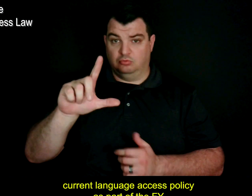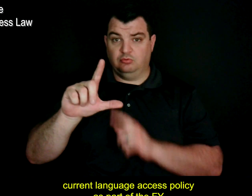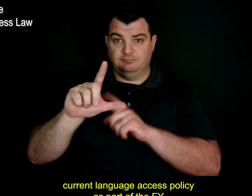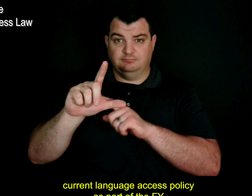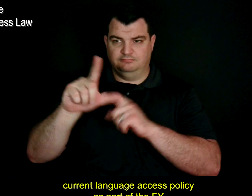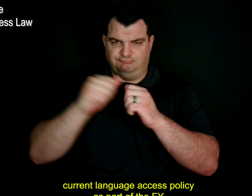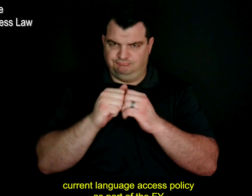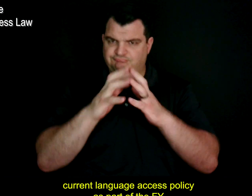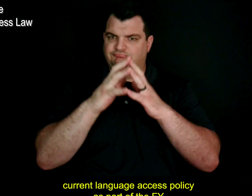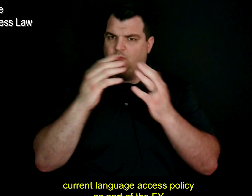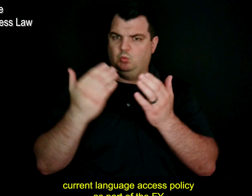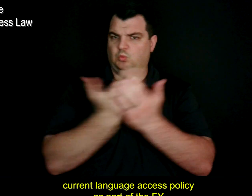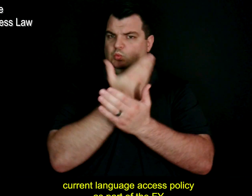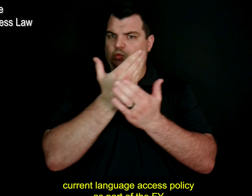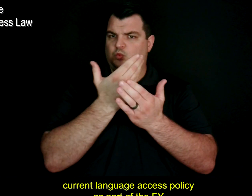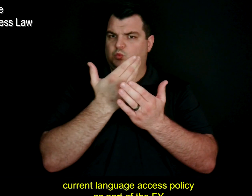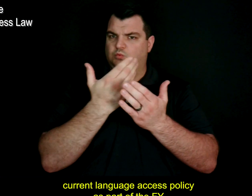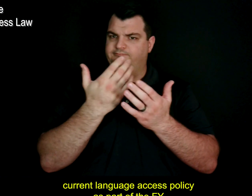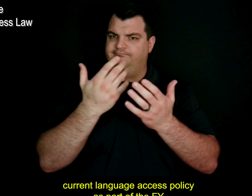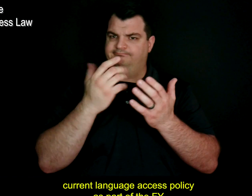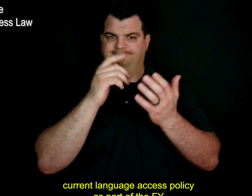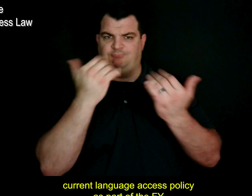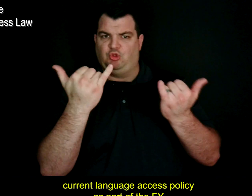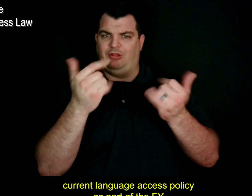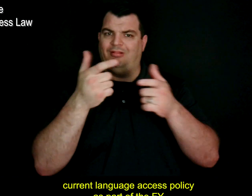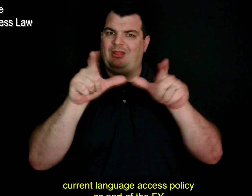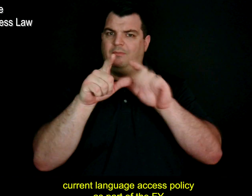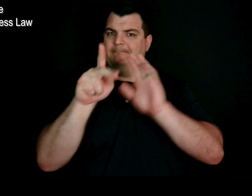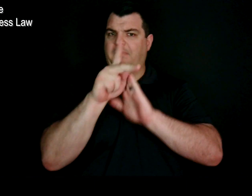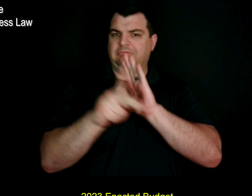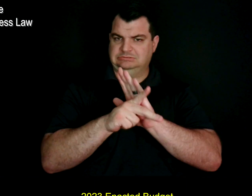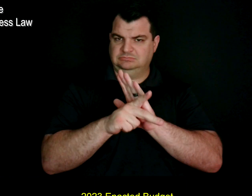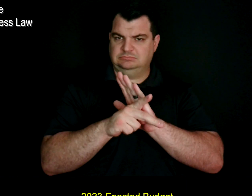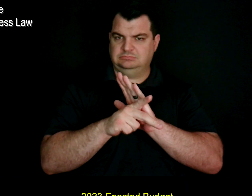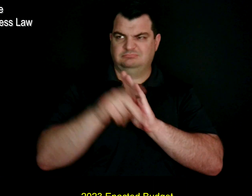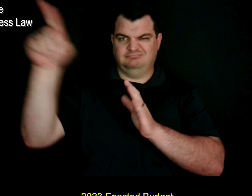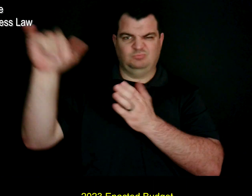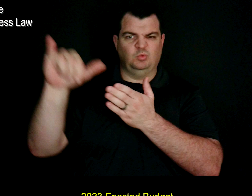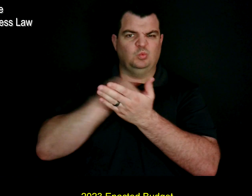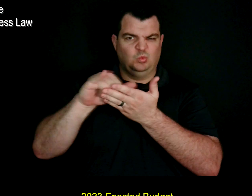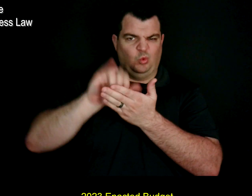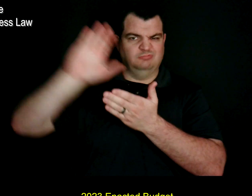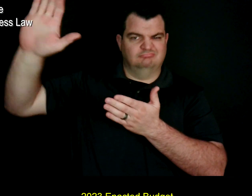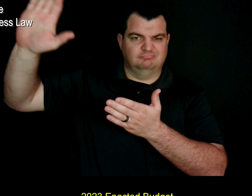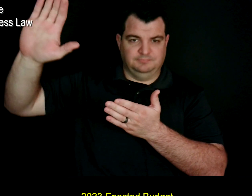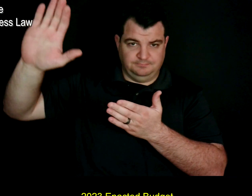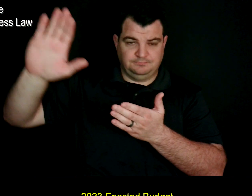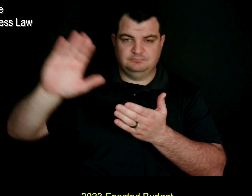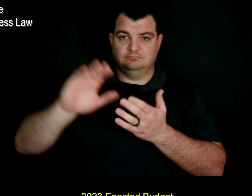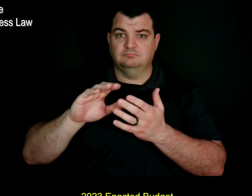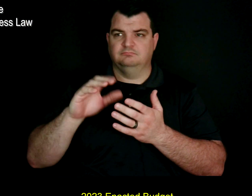current language access policy as part of the FY 2023 Enacted Budget.